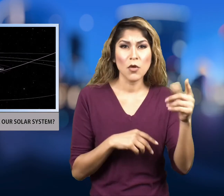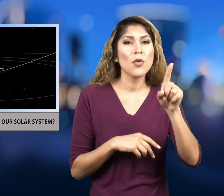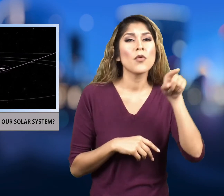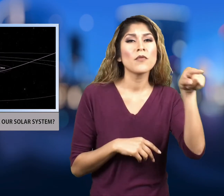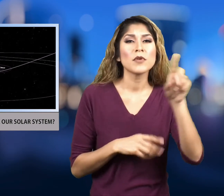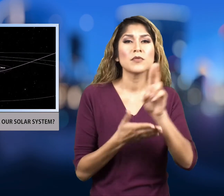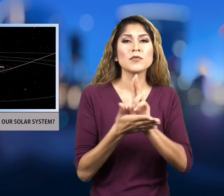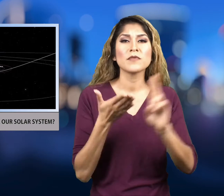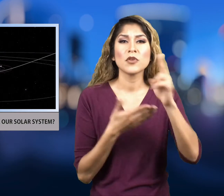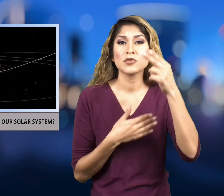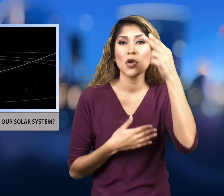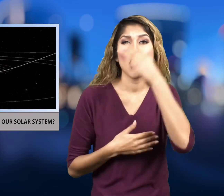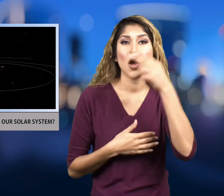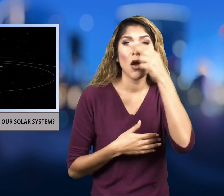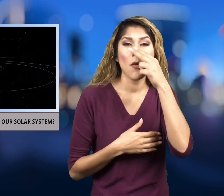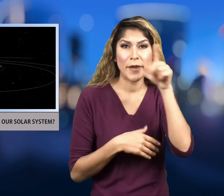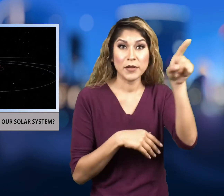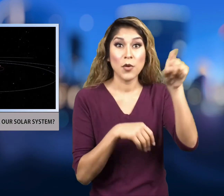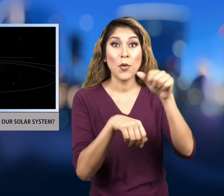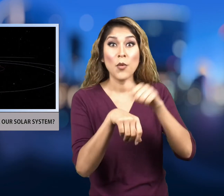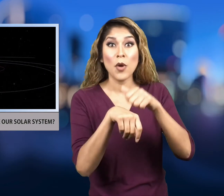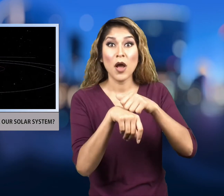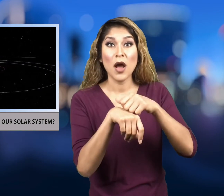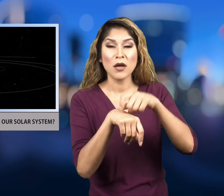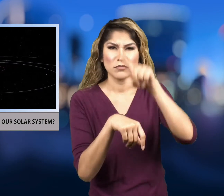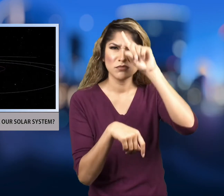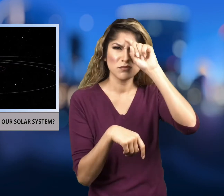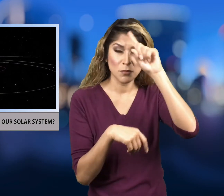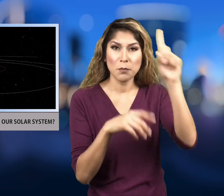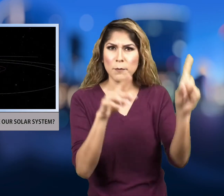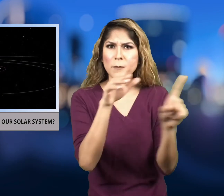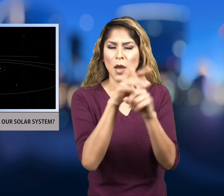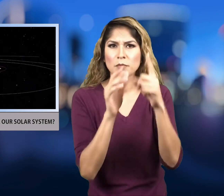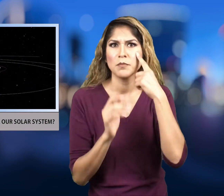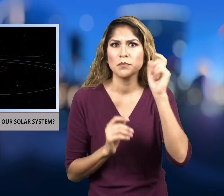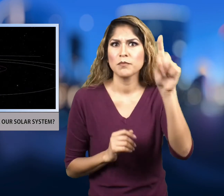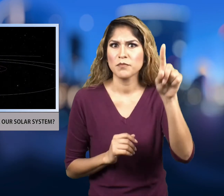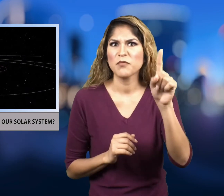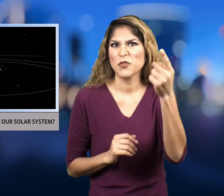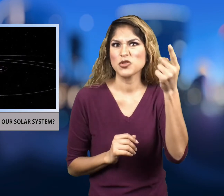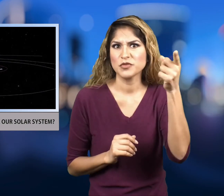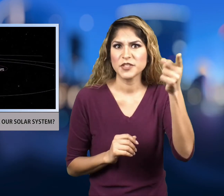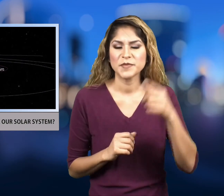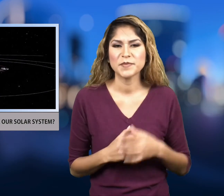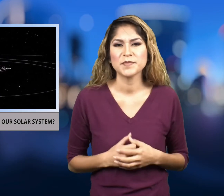university researcher in Hawaii.